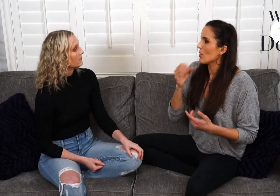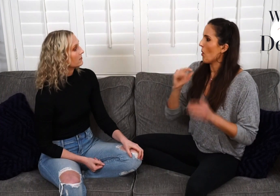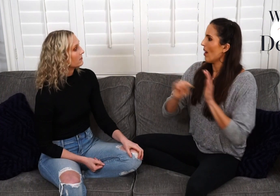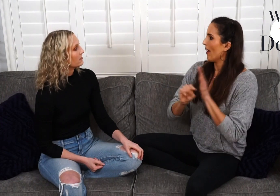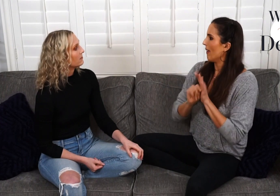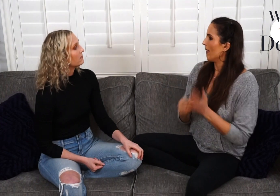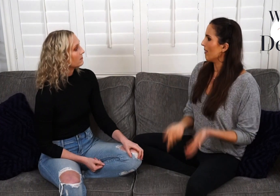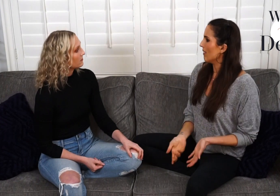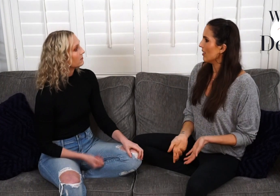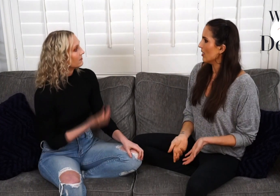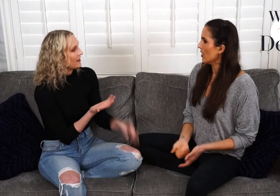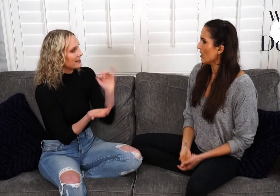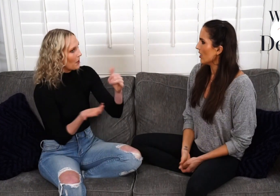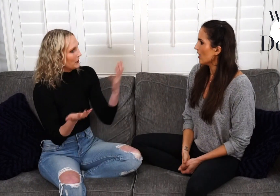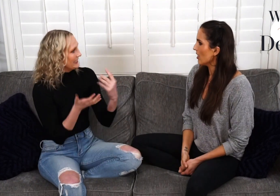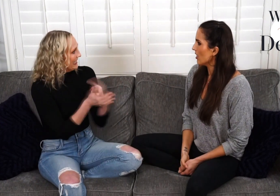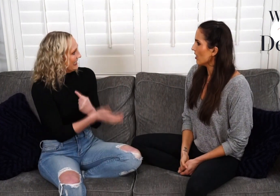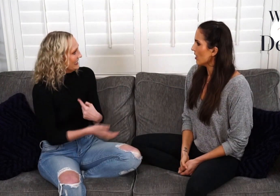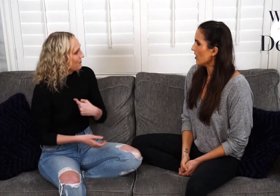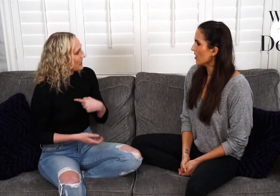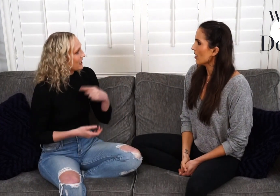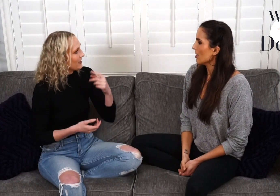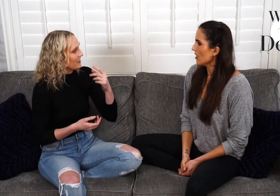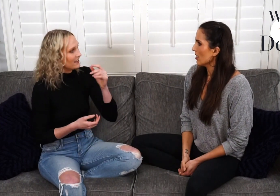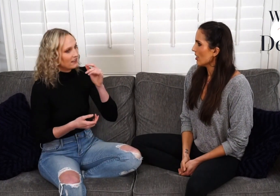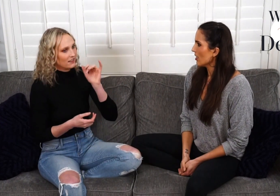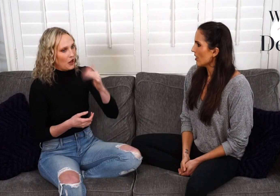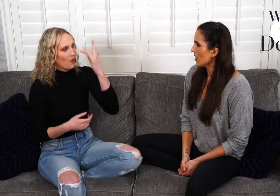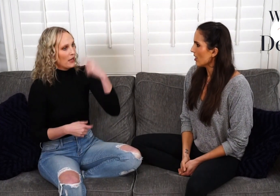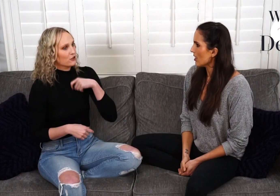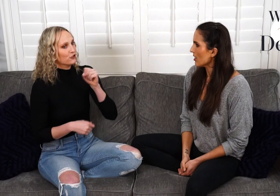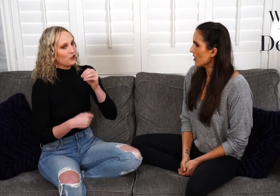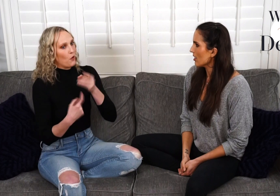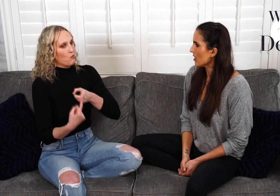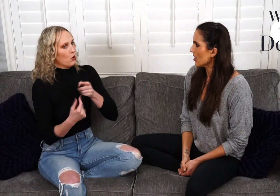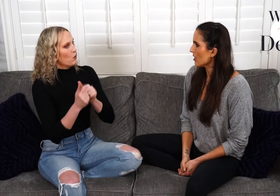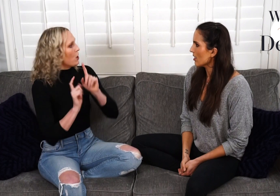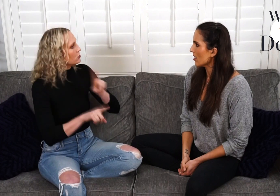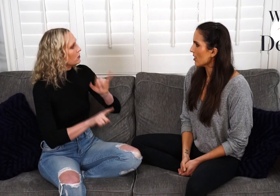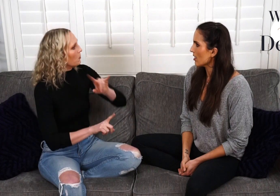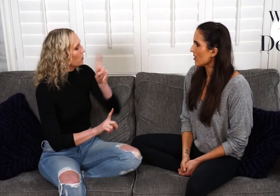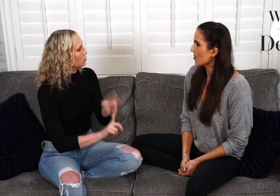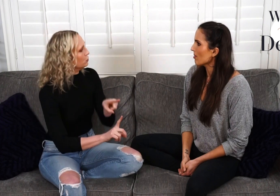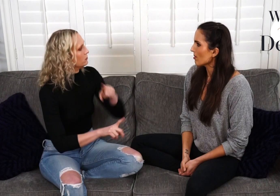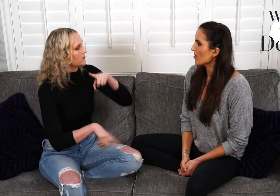it seems so negative. - And that's what kills me. And that's why I struggle with answering that